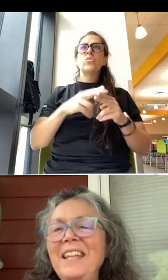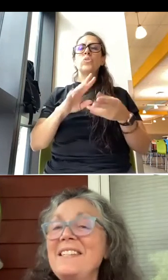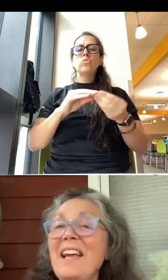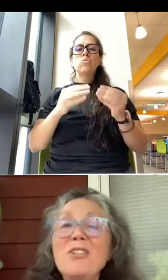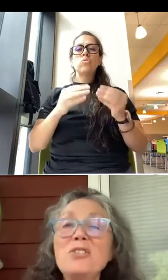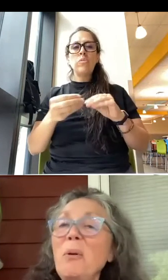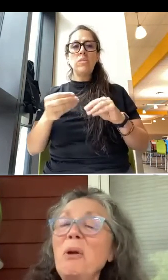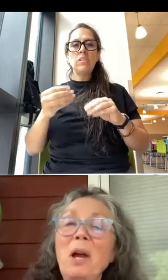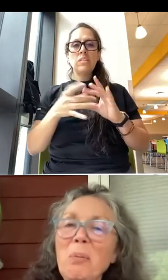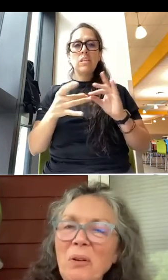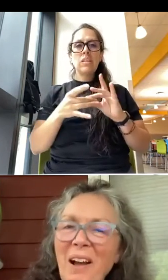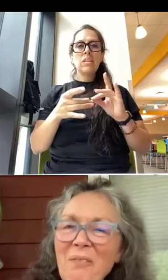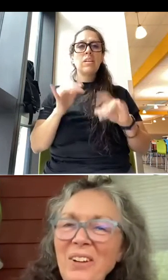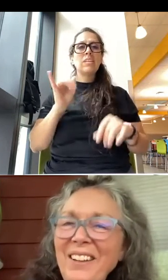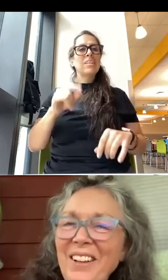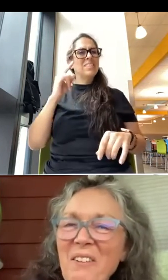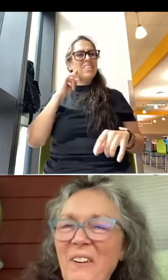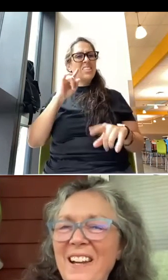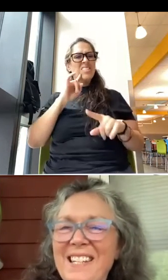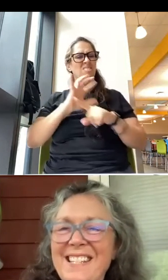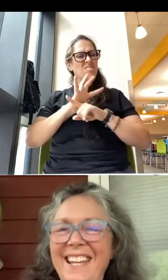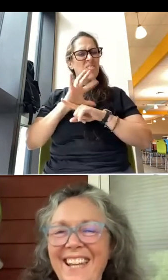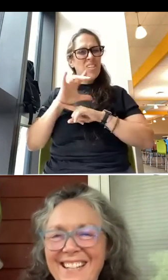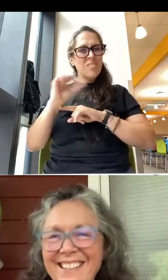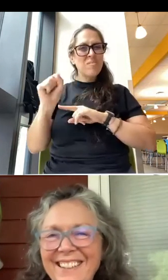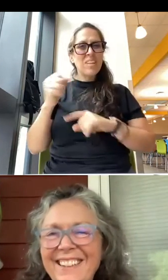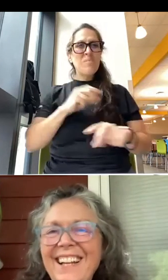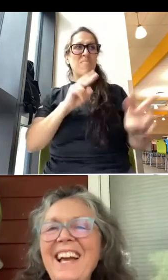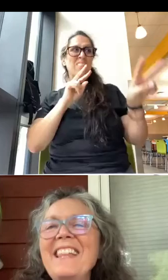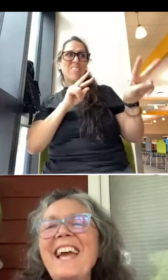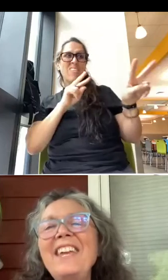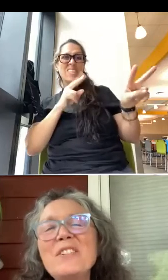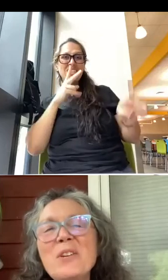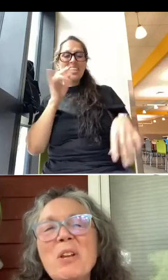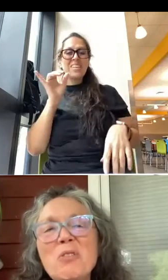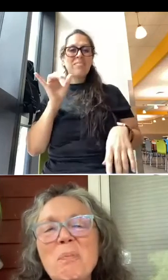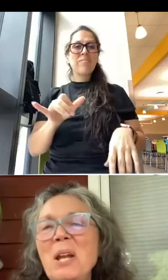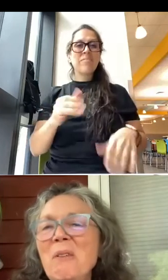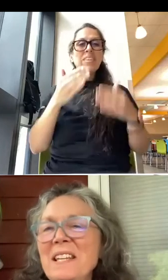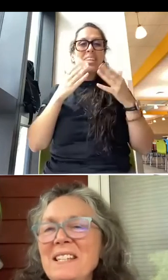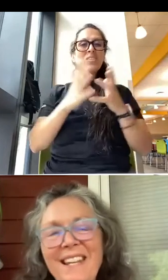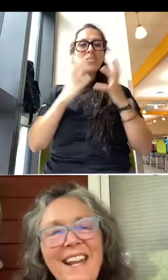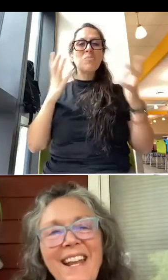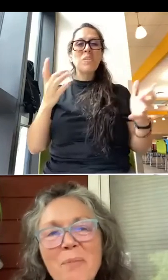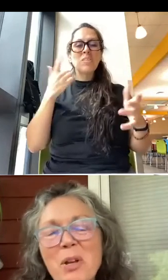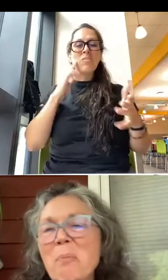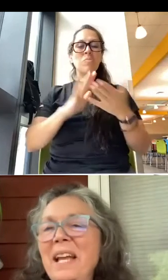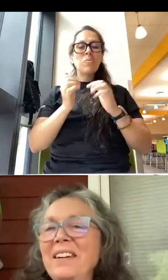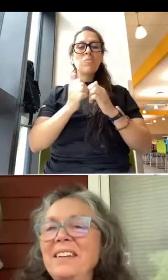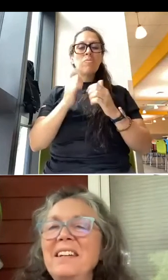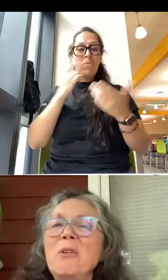That sounds so incredible! We're really looking forward to seeing you. Thank you so much for being with us today, Emma, Micah,